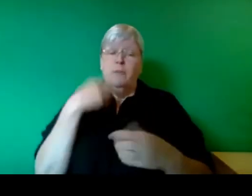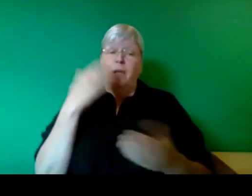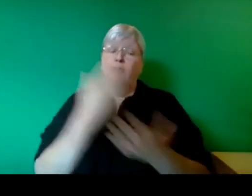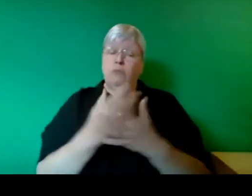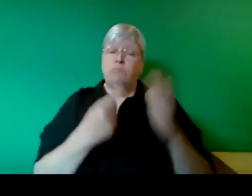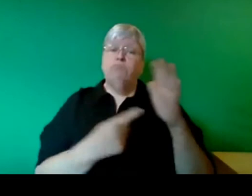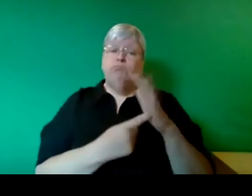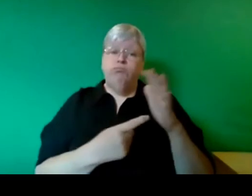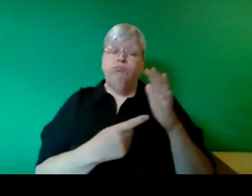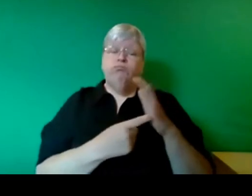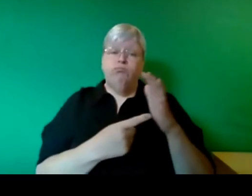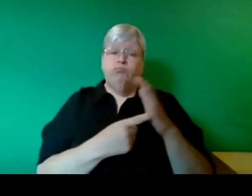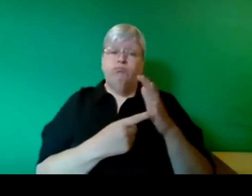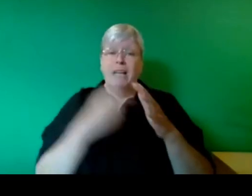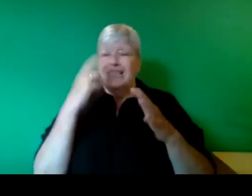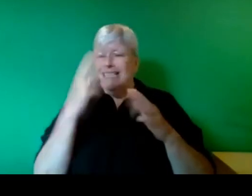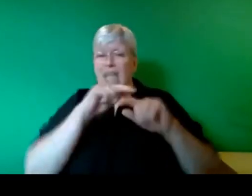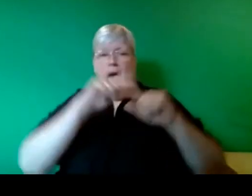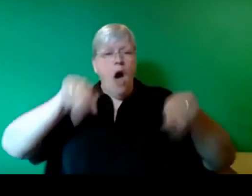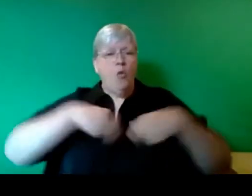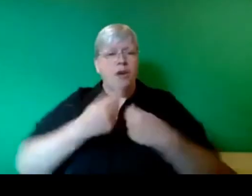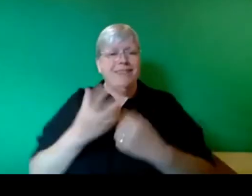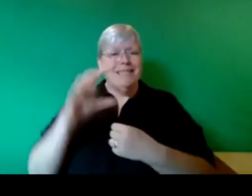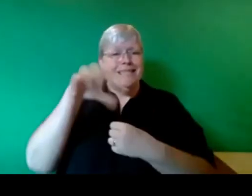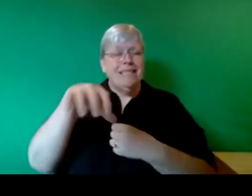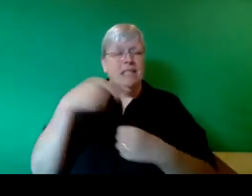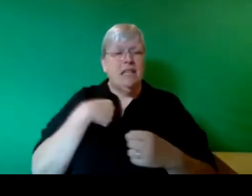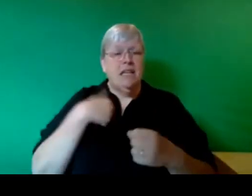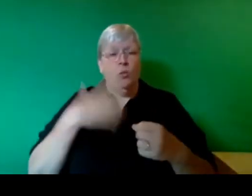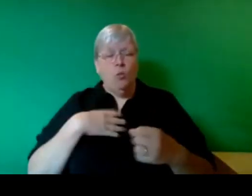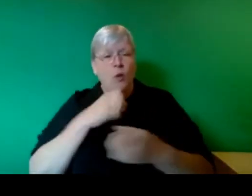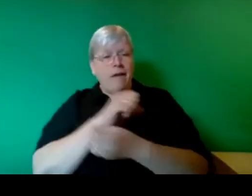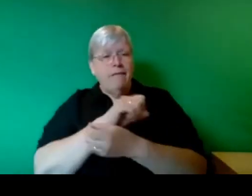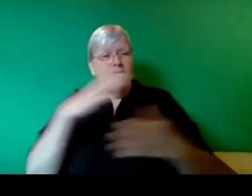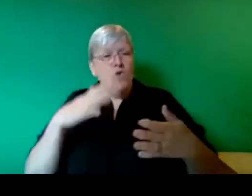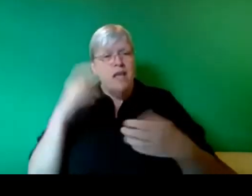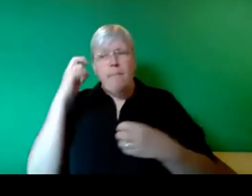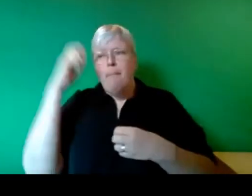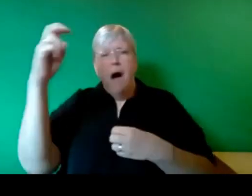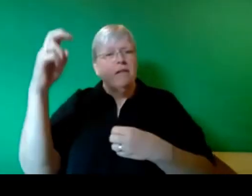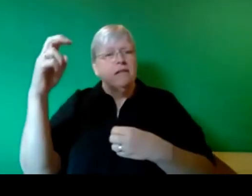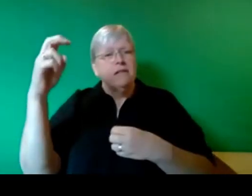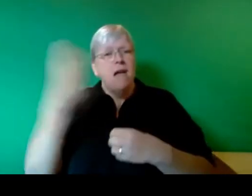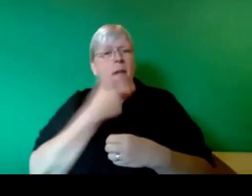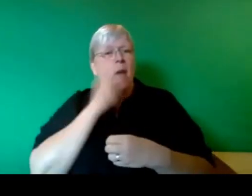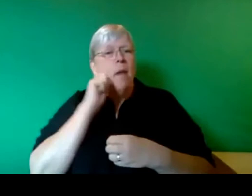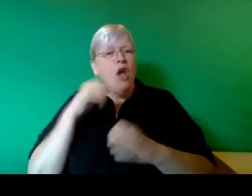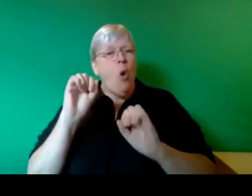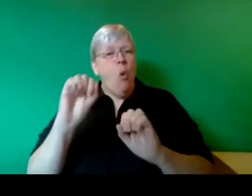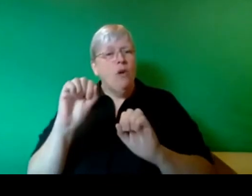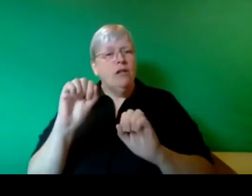campaign which is calling for free publicly owned bus travel and more recently the STUC